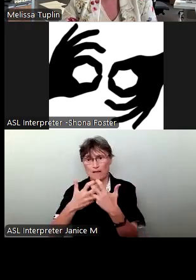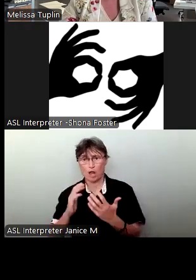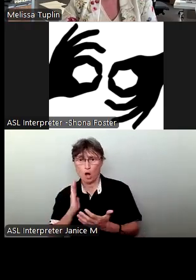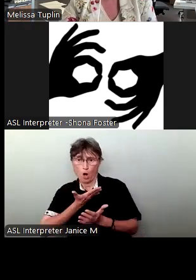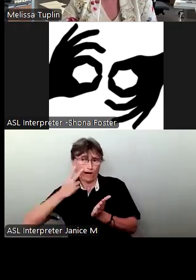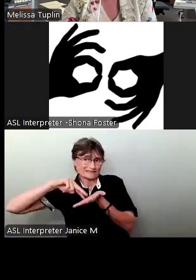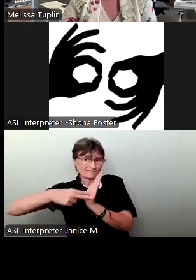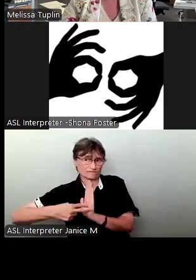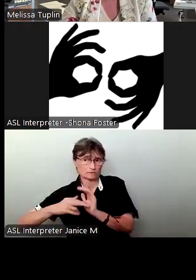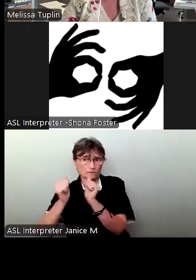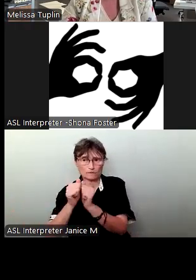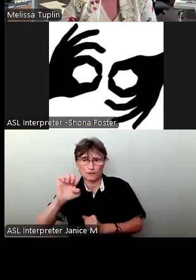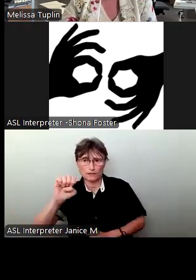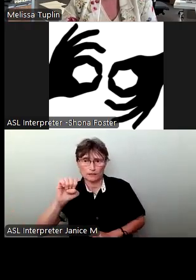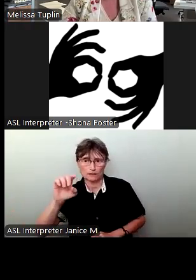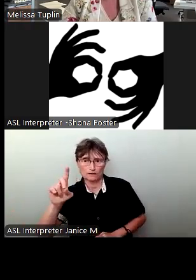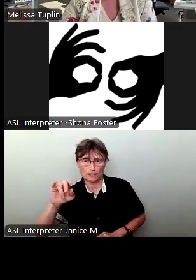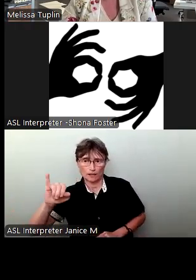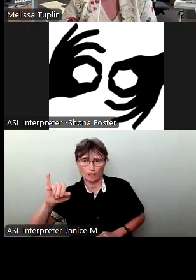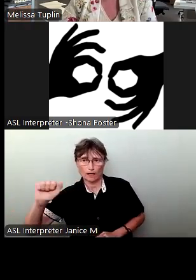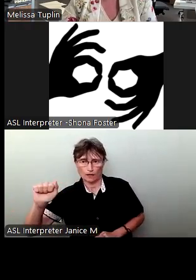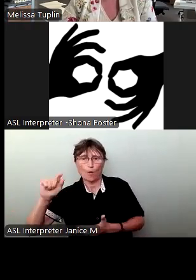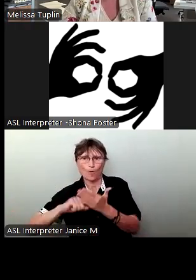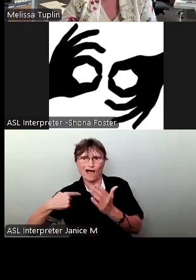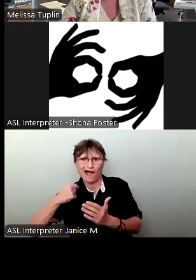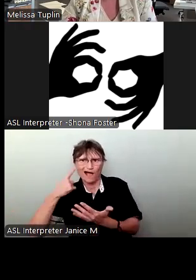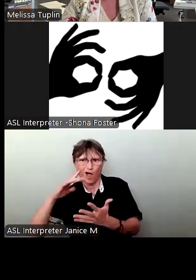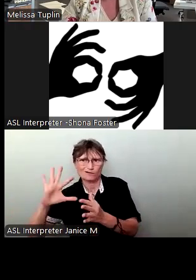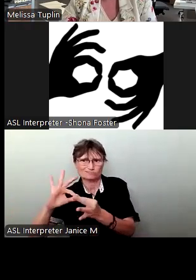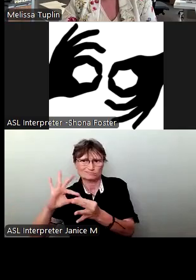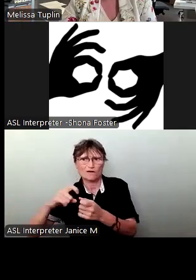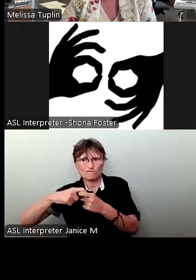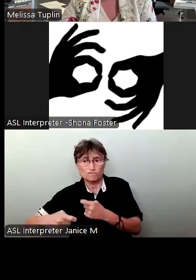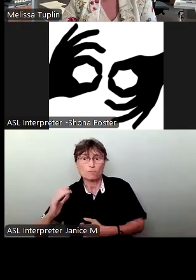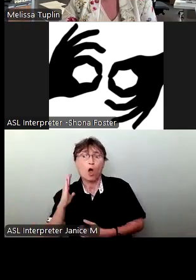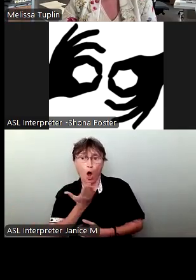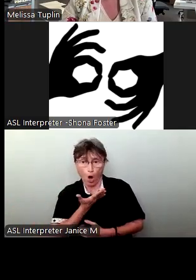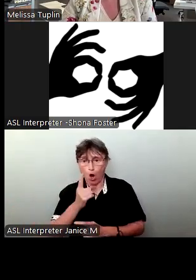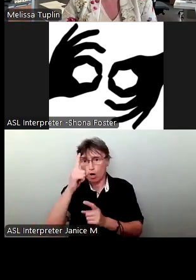accessibility that I shared at the beginning of this session from our Strategic Framework.